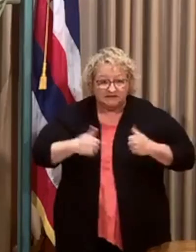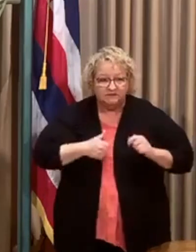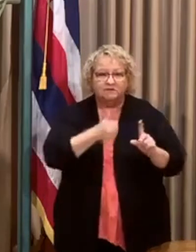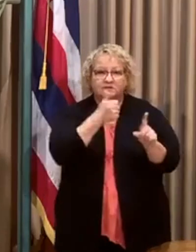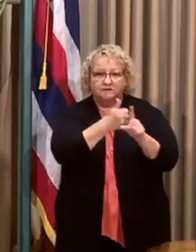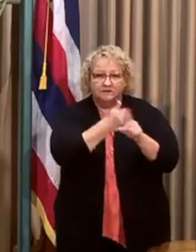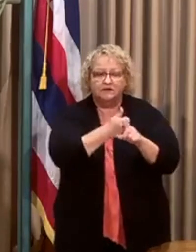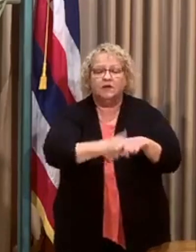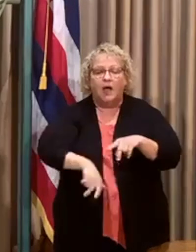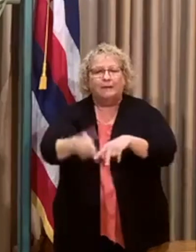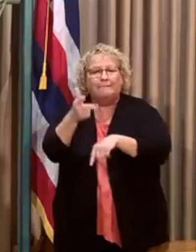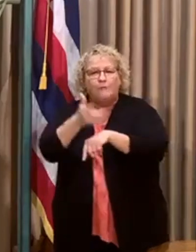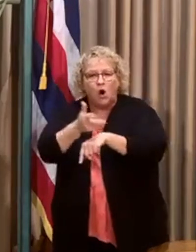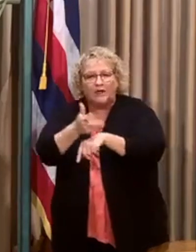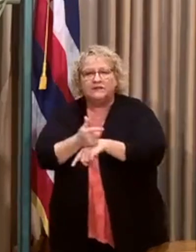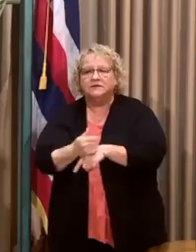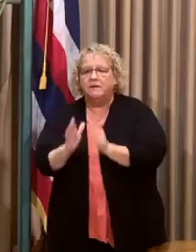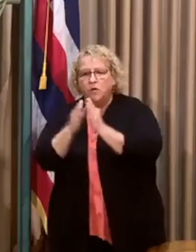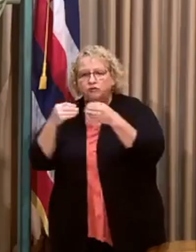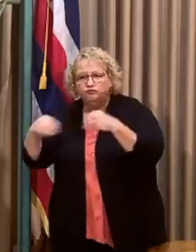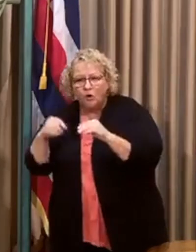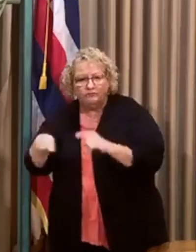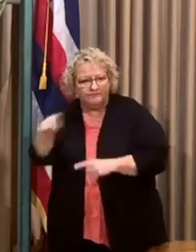parking is self-supporting, bookstores are self-supporting.